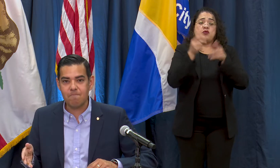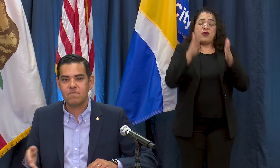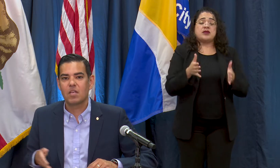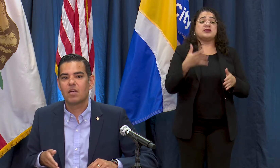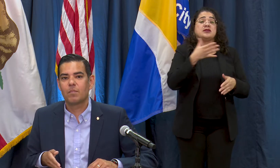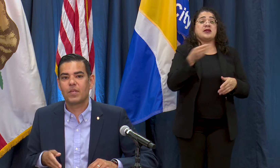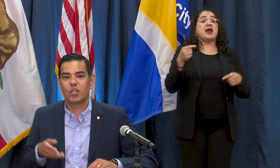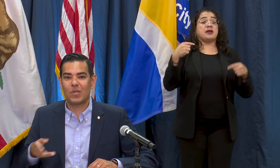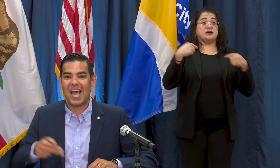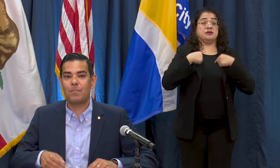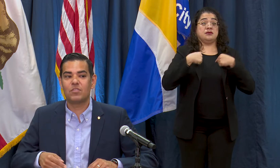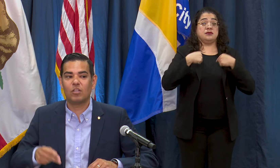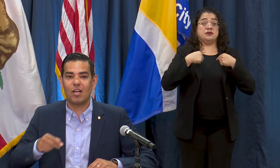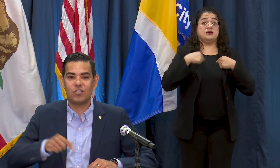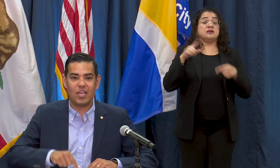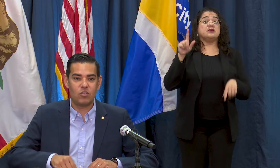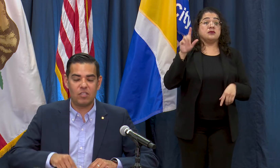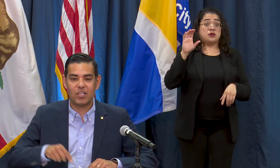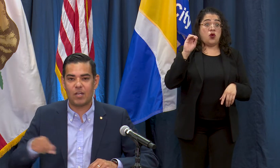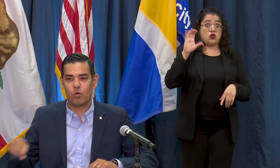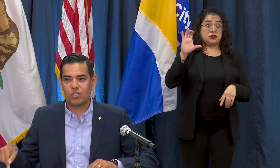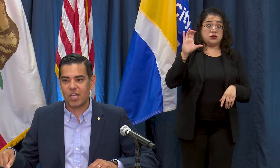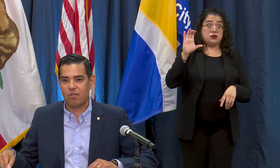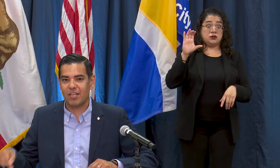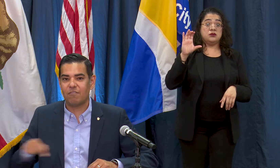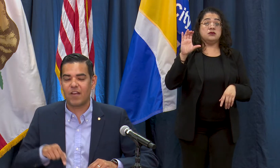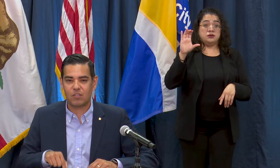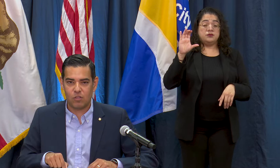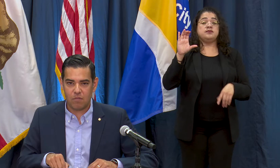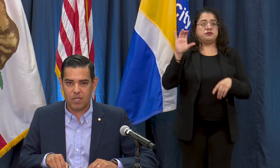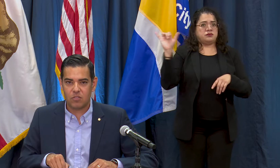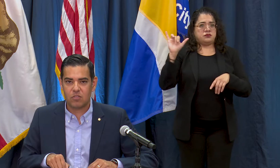because what happens in Los Angeles and Orange County affects Long Beach and